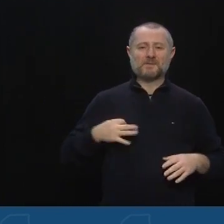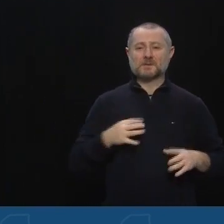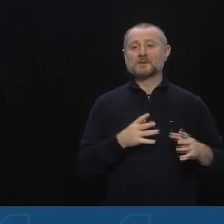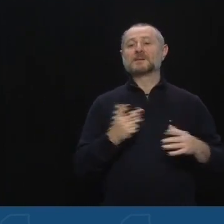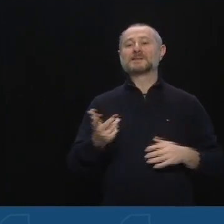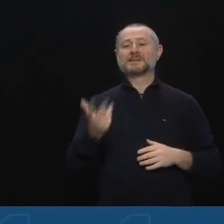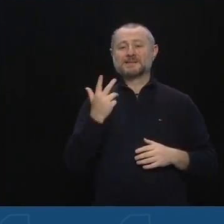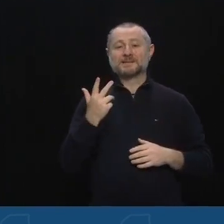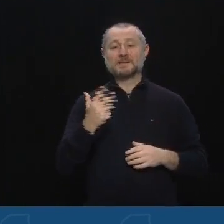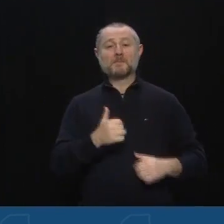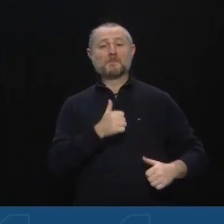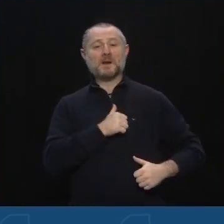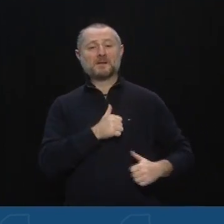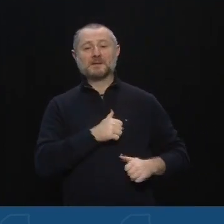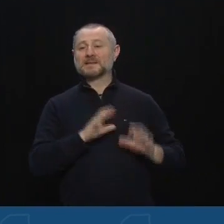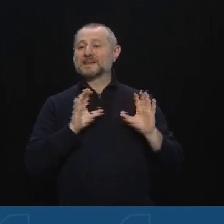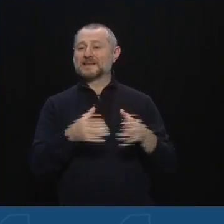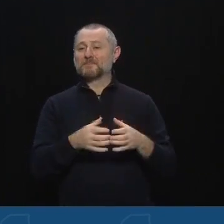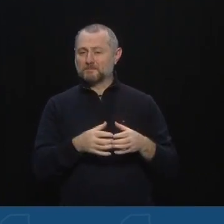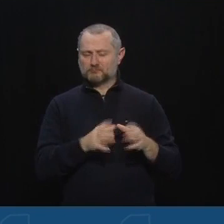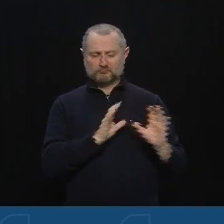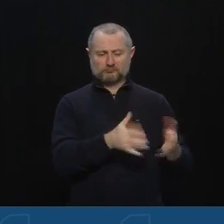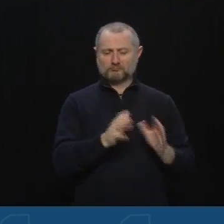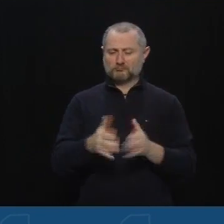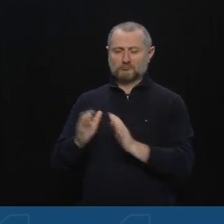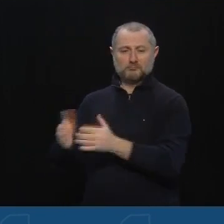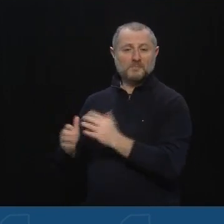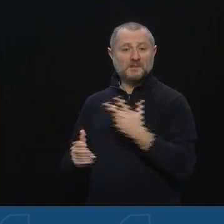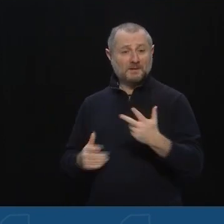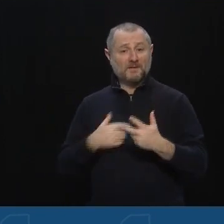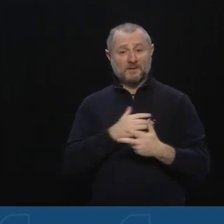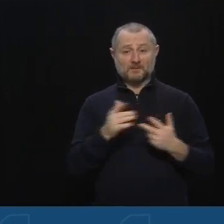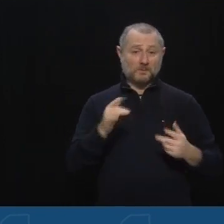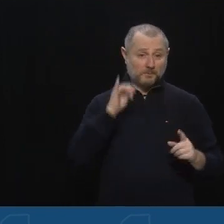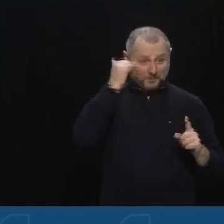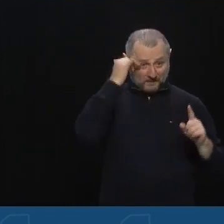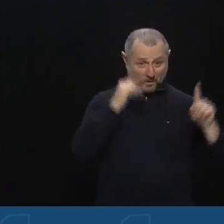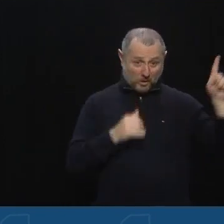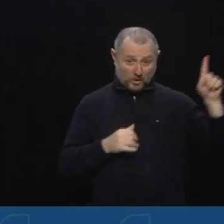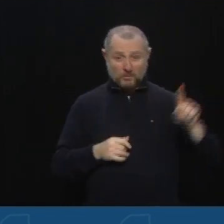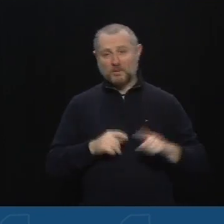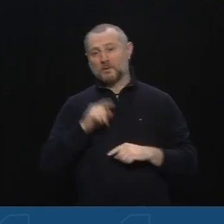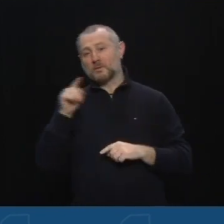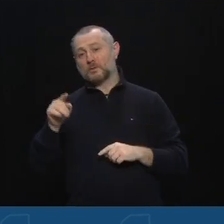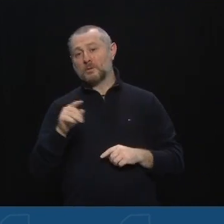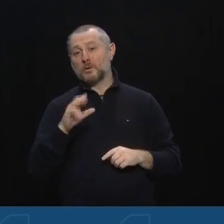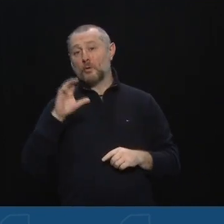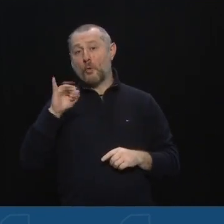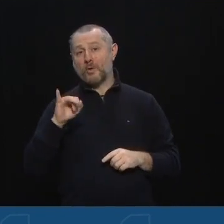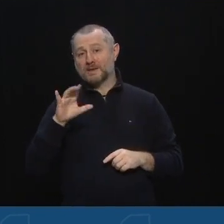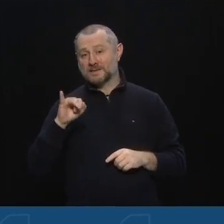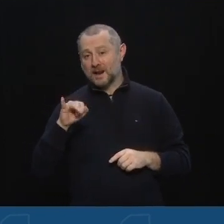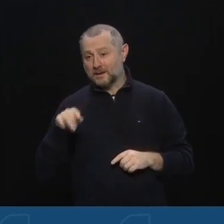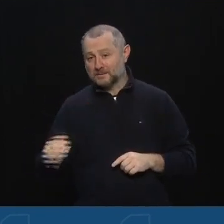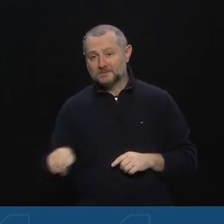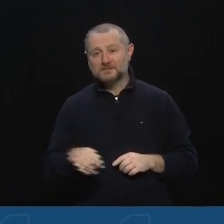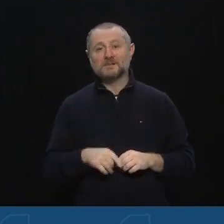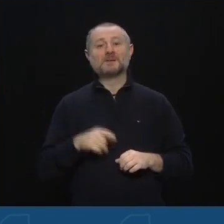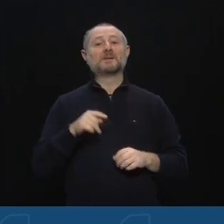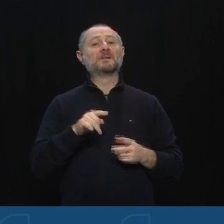I NEED PEOPLE AND HE HAS SENT OVER 71 TOTAL PERSONNEL BETWEEN THREE MILITARY TEAMS. THEY ARE AS FAR WIDE AS BUFFALO